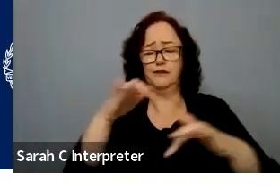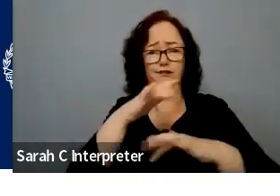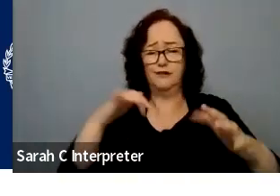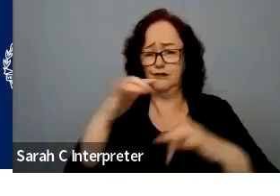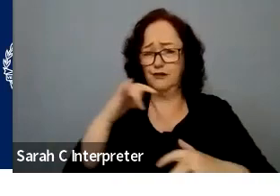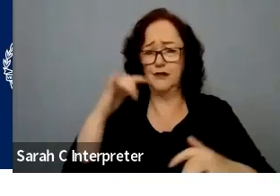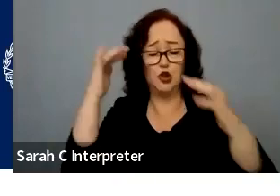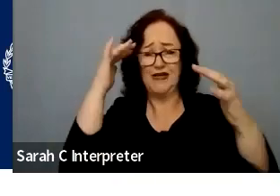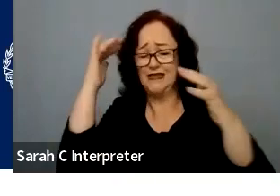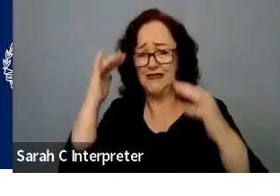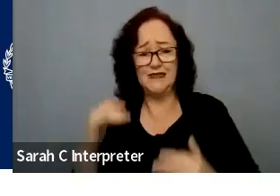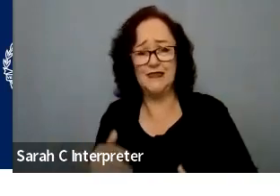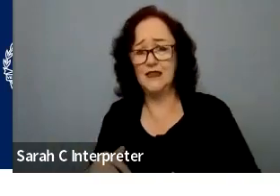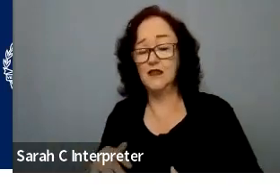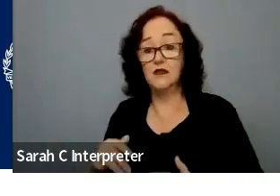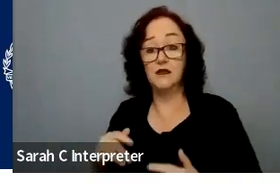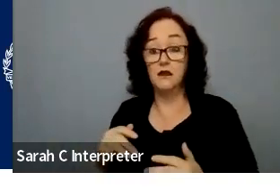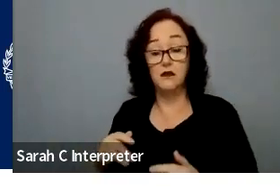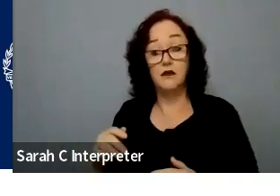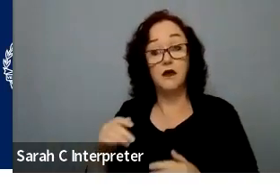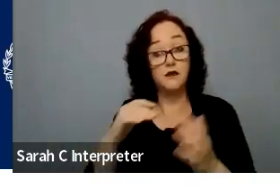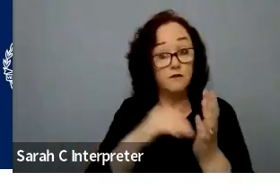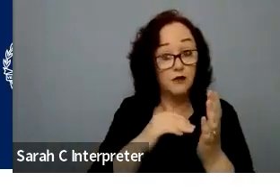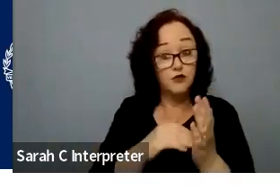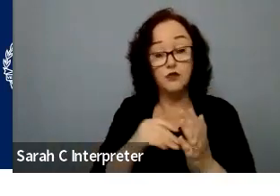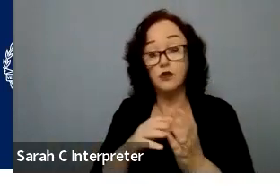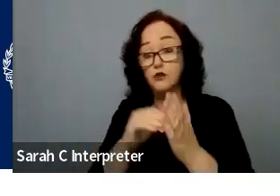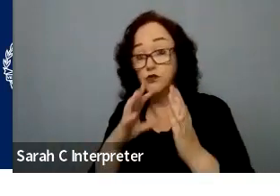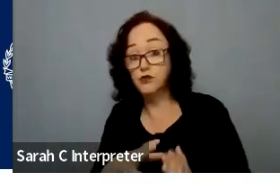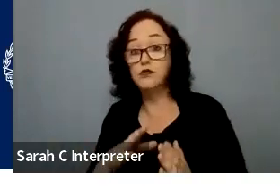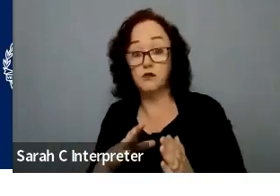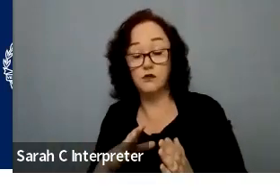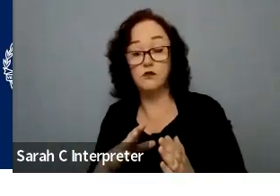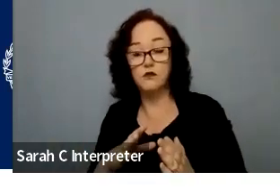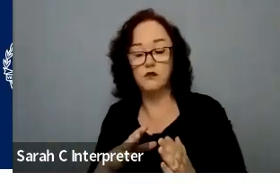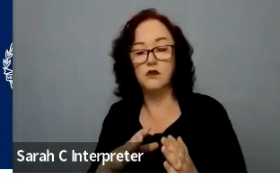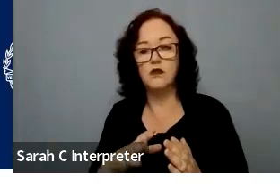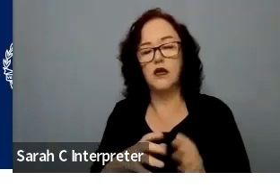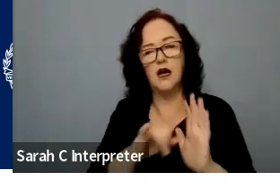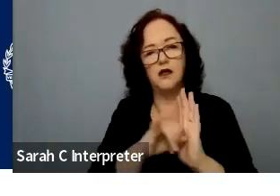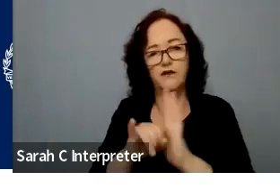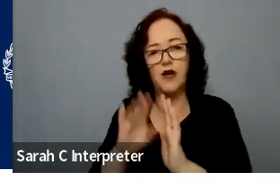the provider and the students who are not identified by profession talk over him, so four